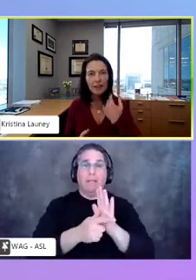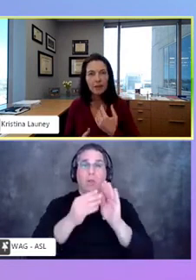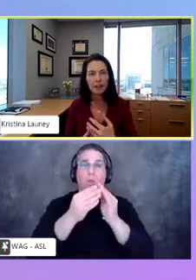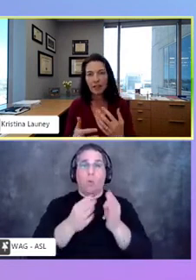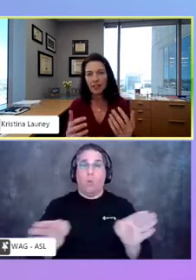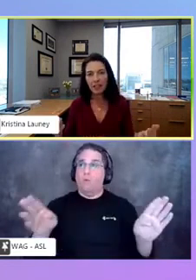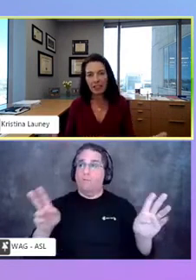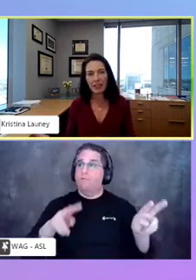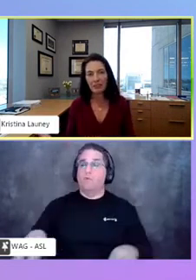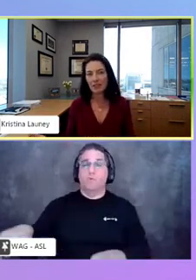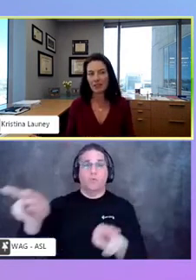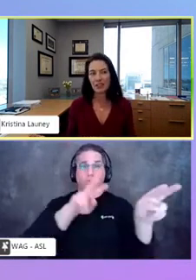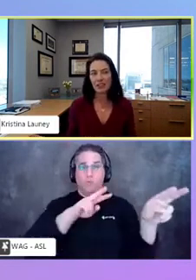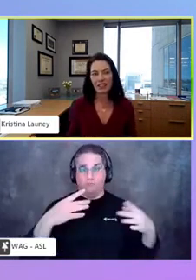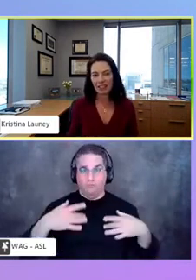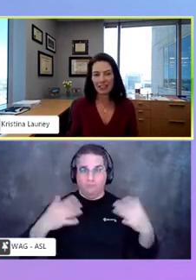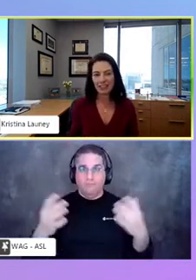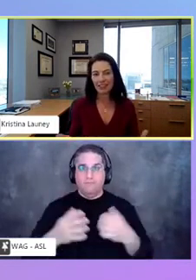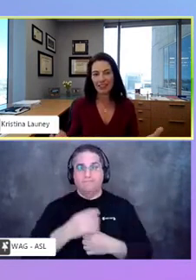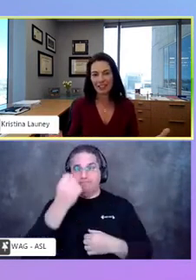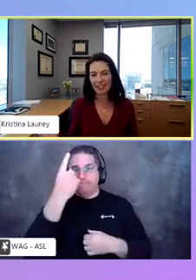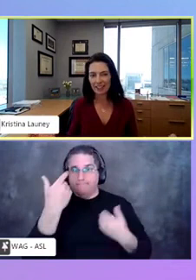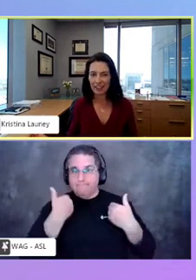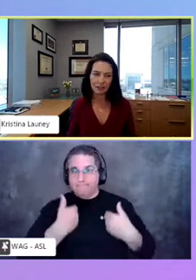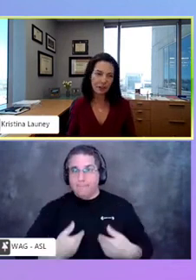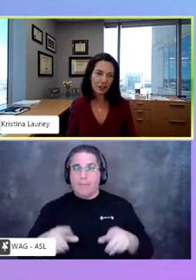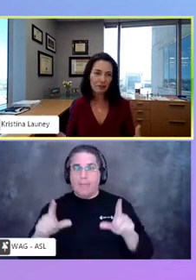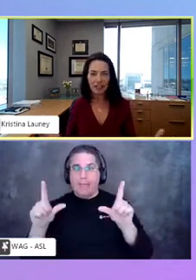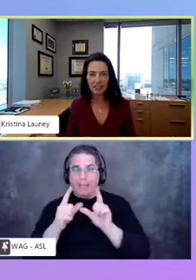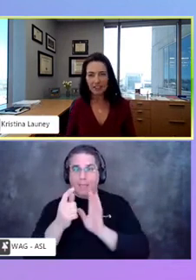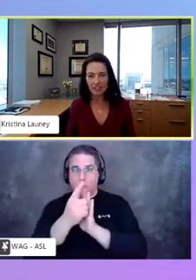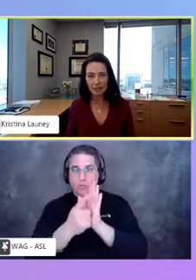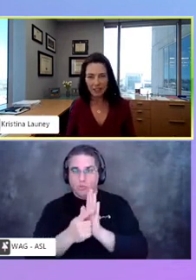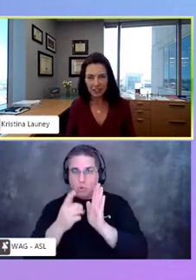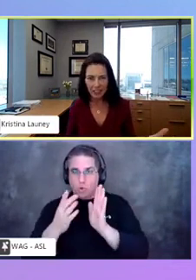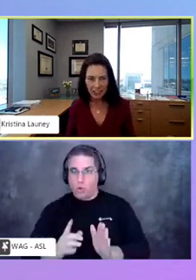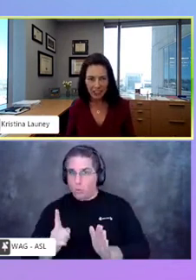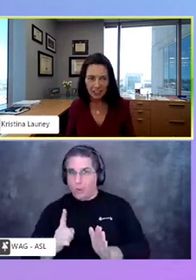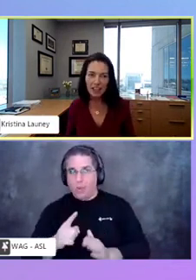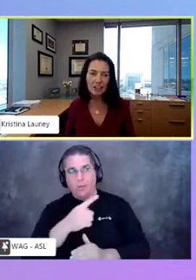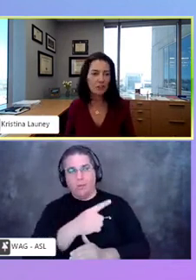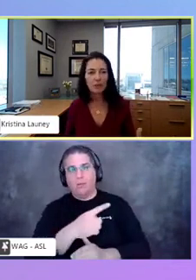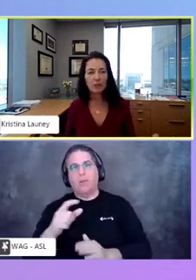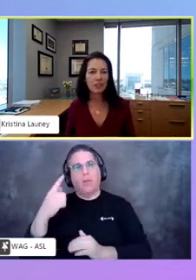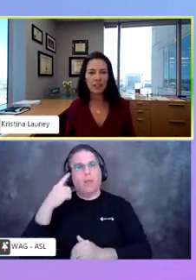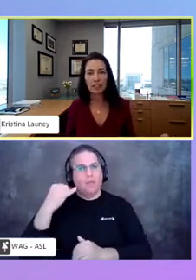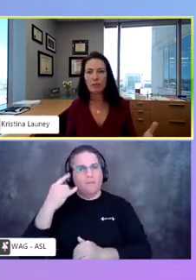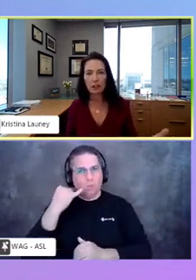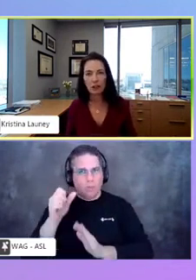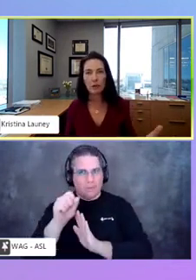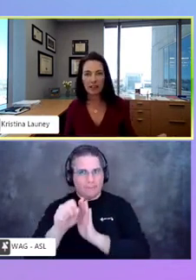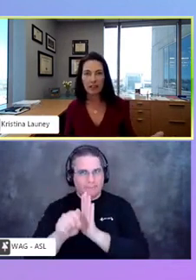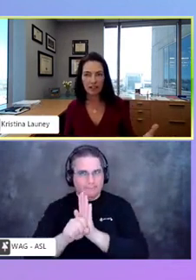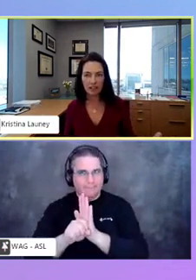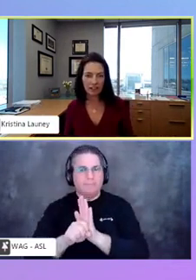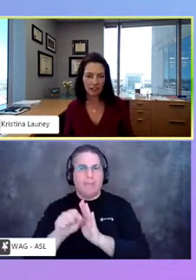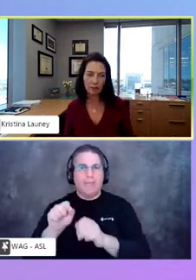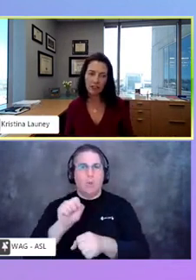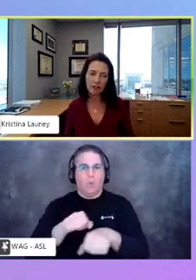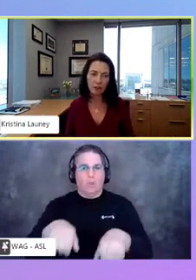would always like to remind folks. Starting with our legal overview. I am an attorney